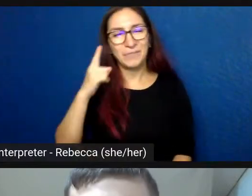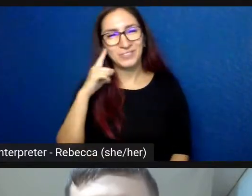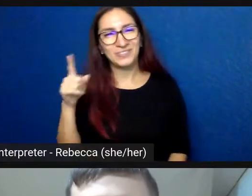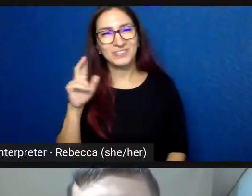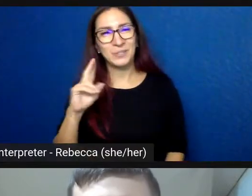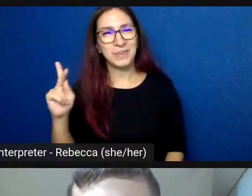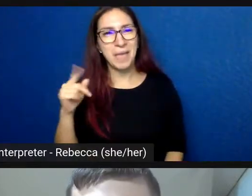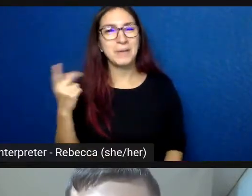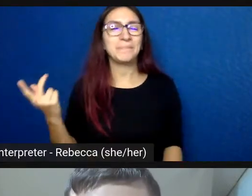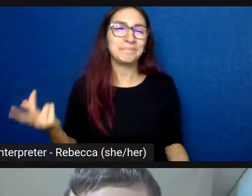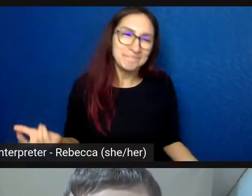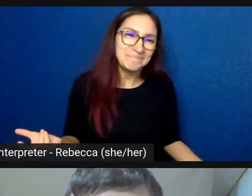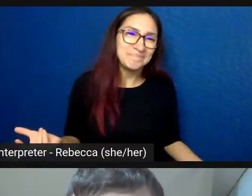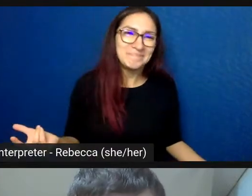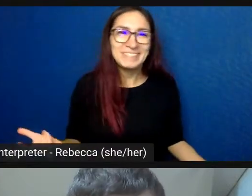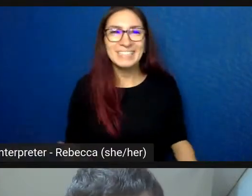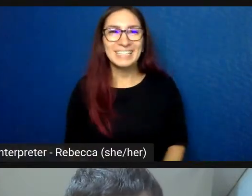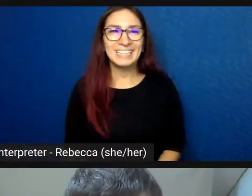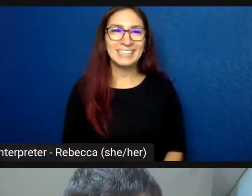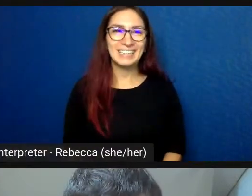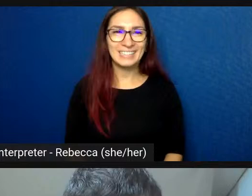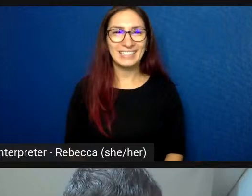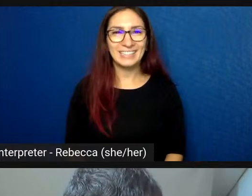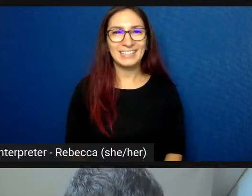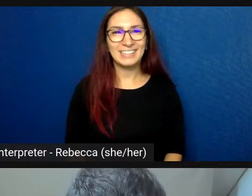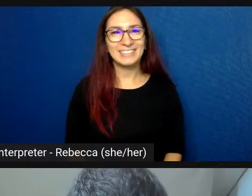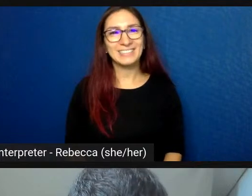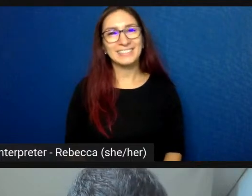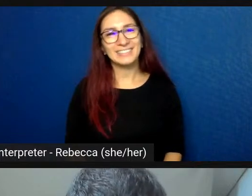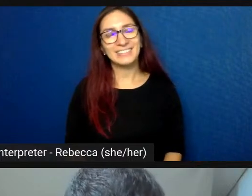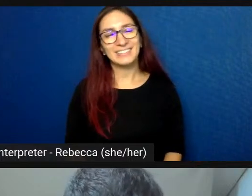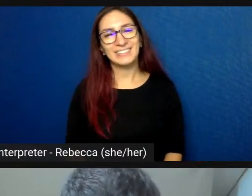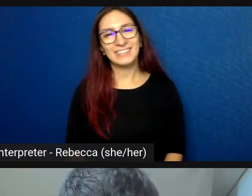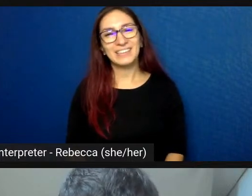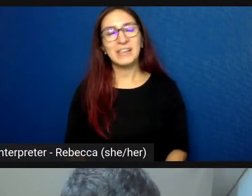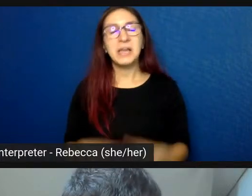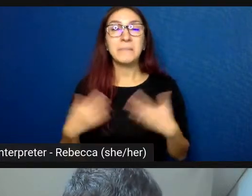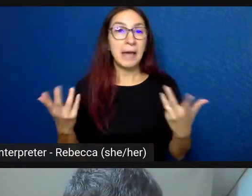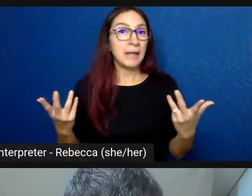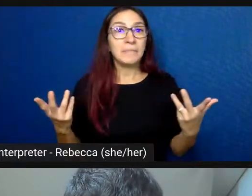probably say this is fantastic. I can do all my Christmas shopping here although you would have to move to the UK.